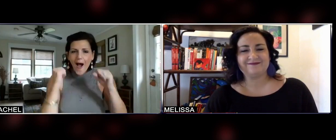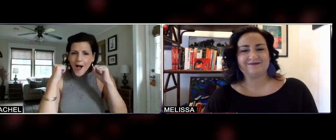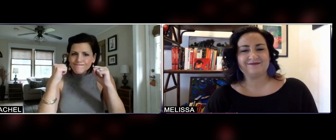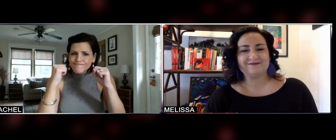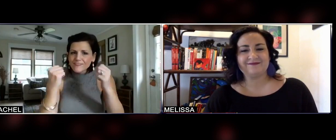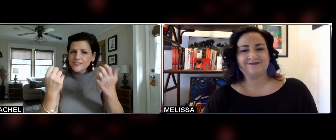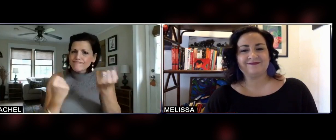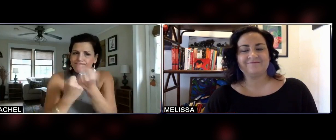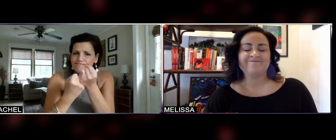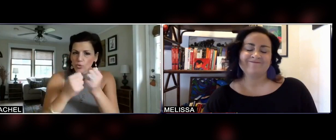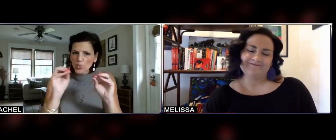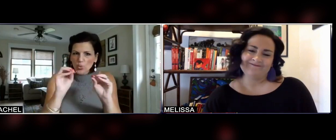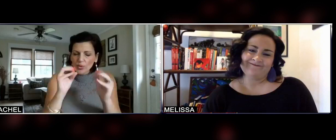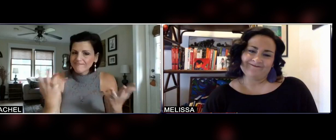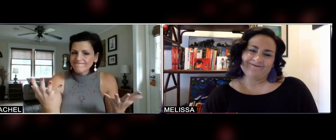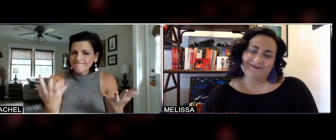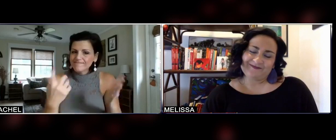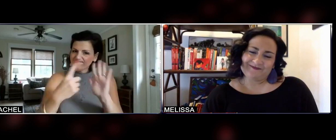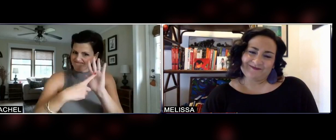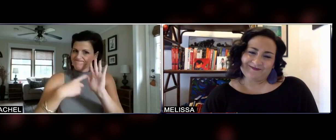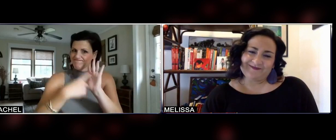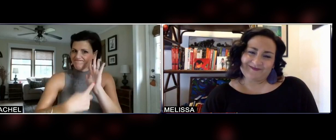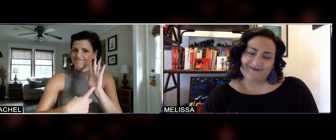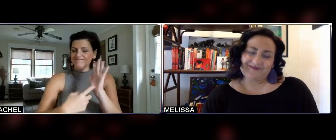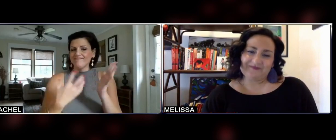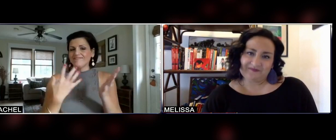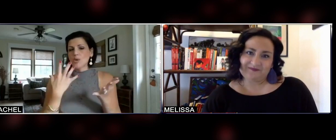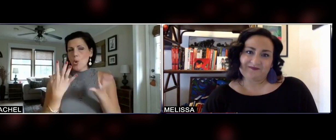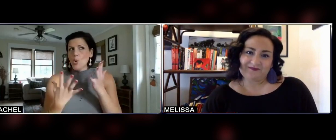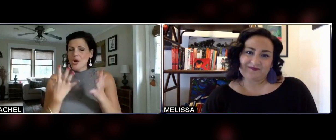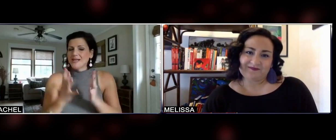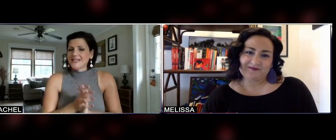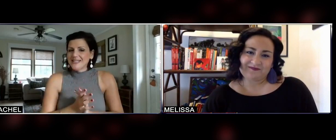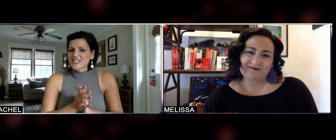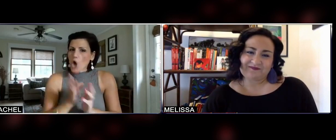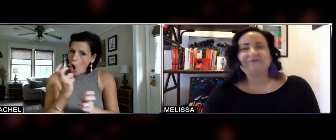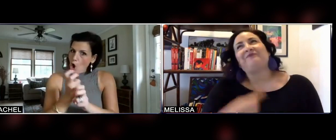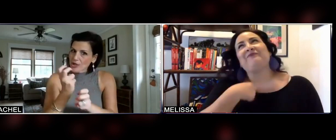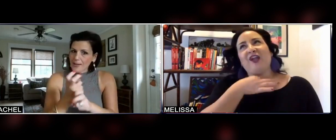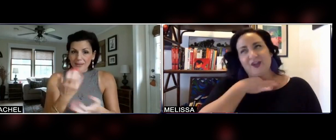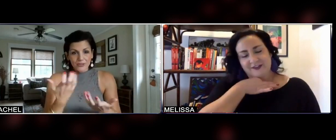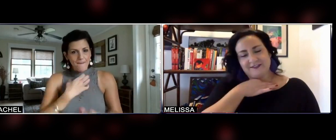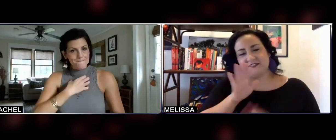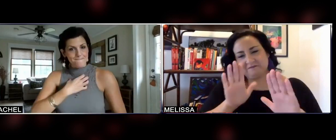It's hard - to follow my passion.